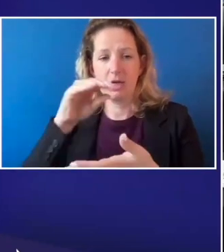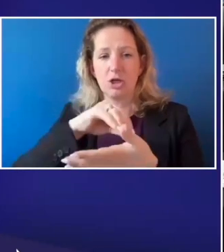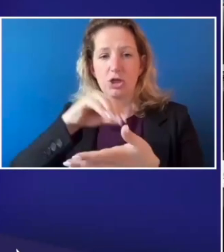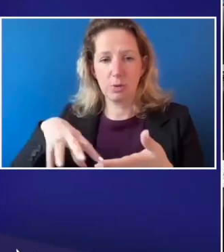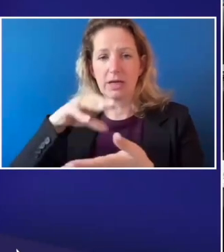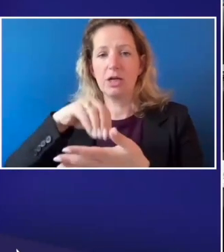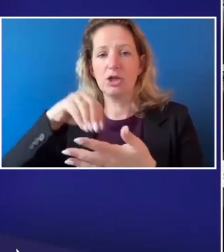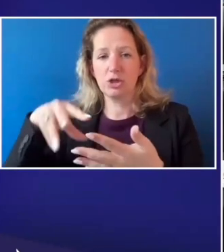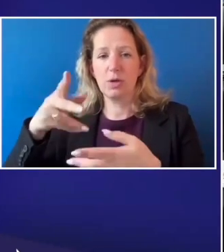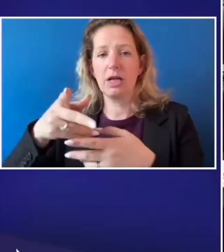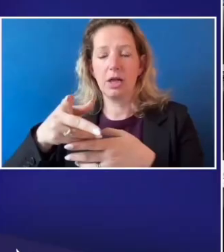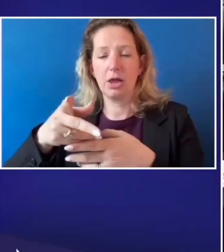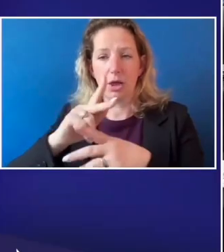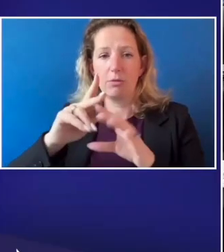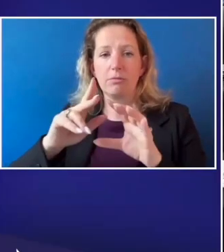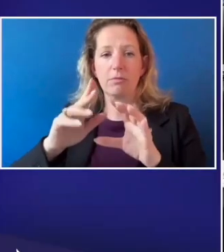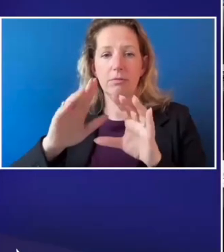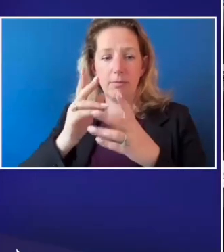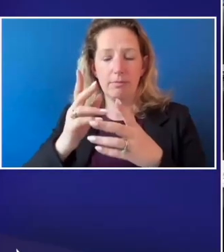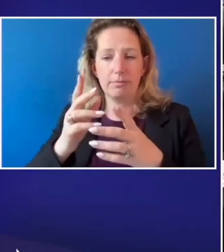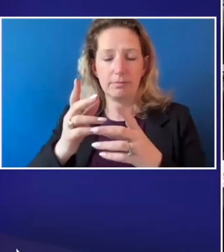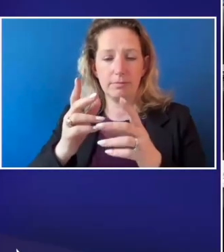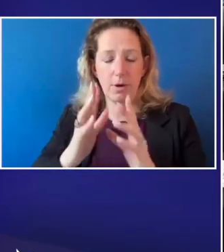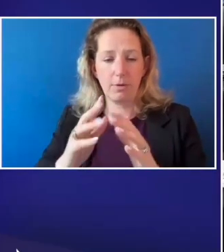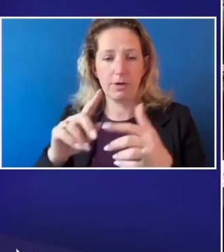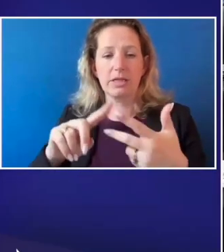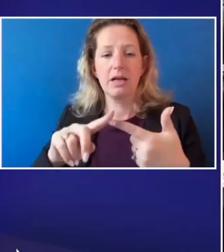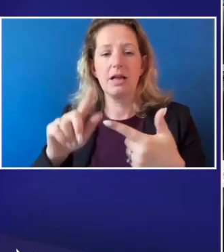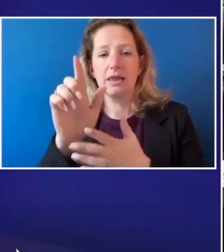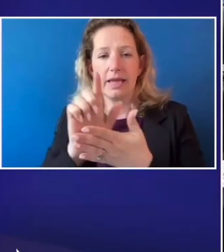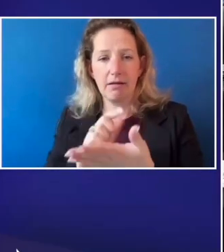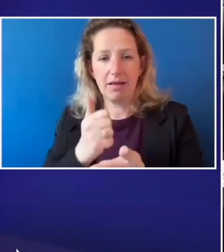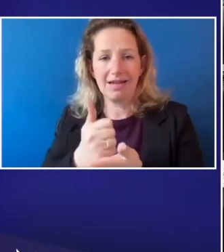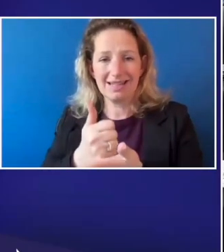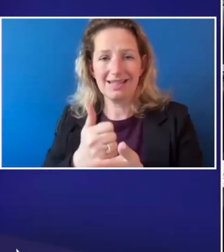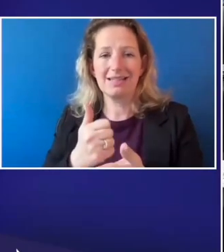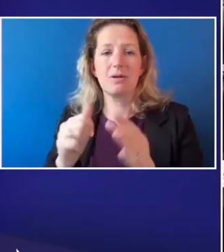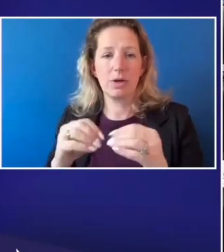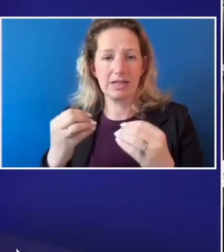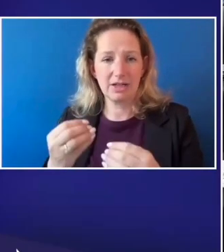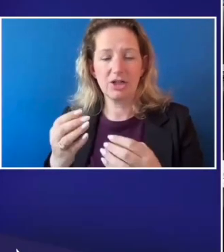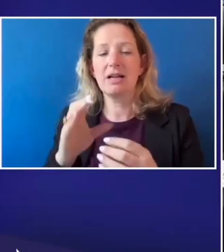and groups representing them, legal assistance organizations, consumer advocates and civil rights organizations,